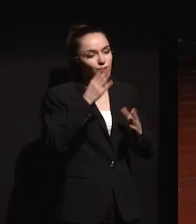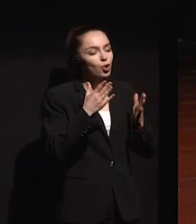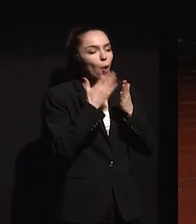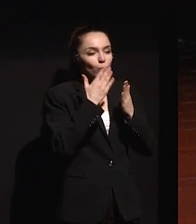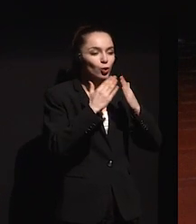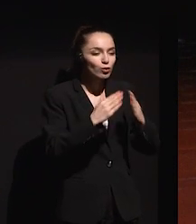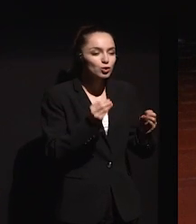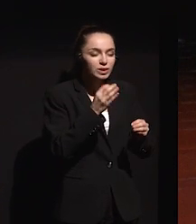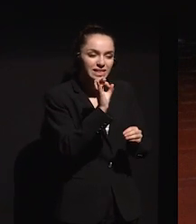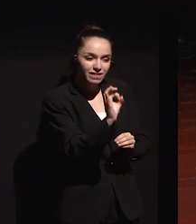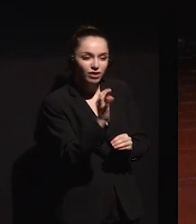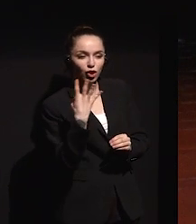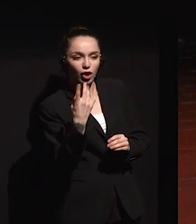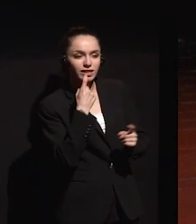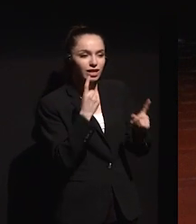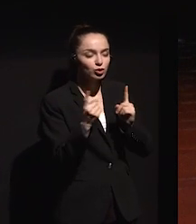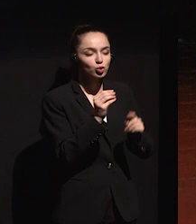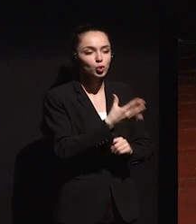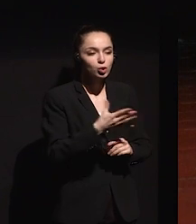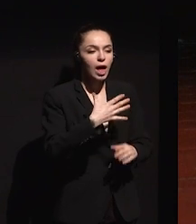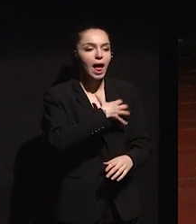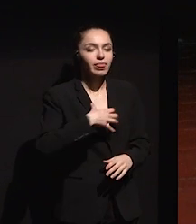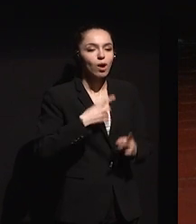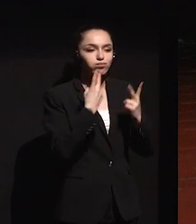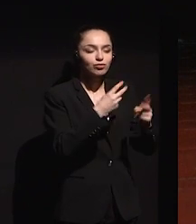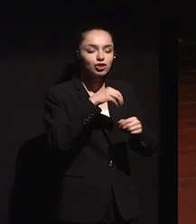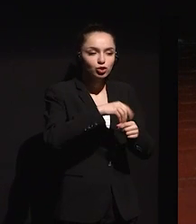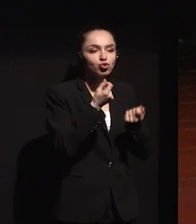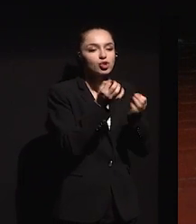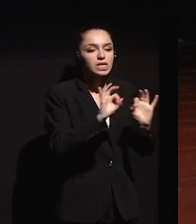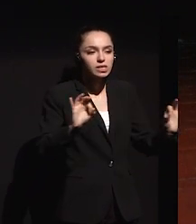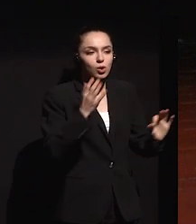such as Our Home Istanbul kindergartens, free public transportation